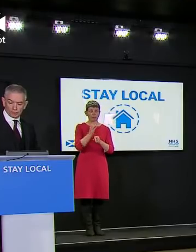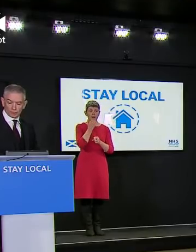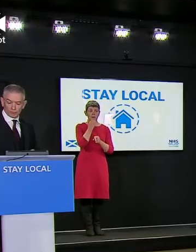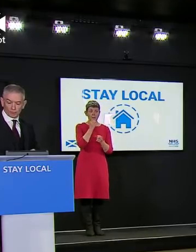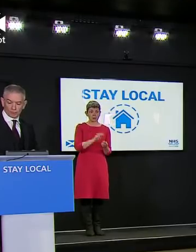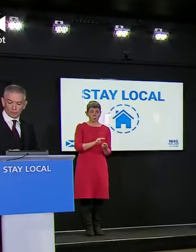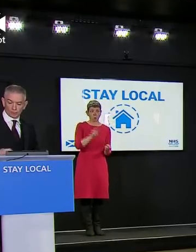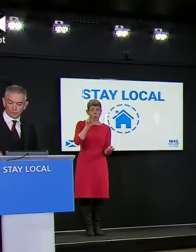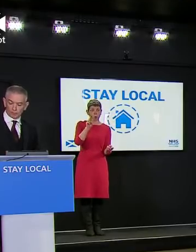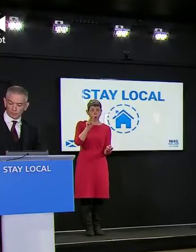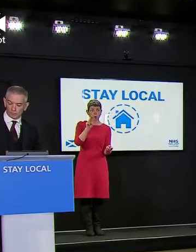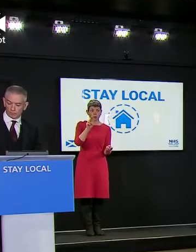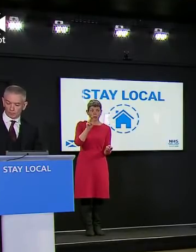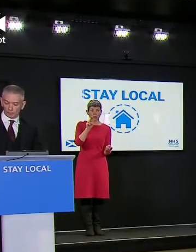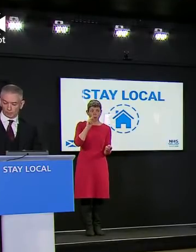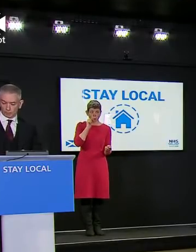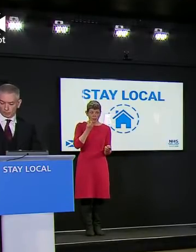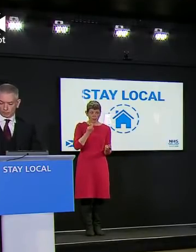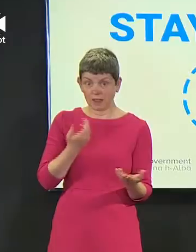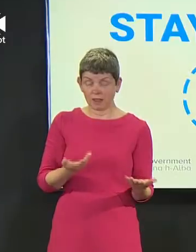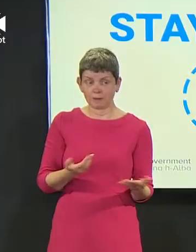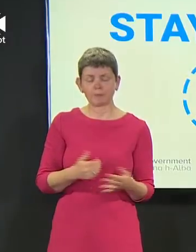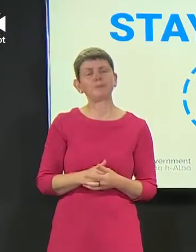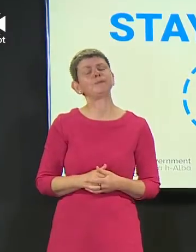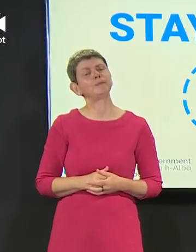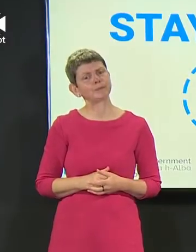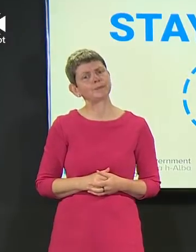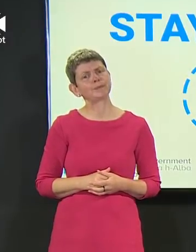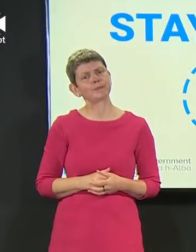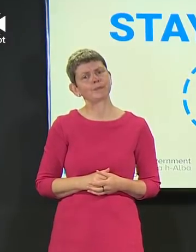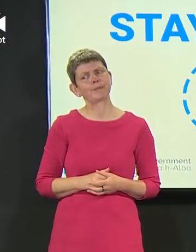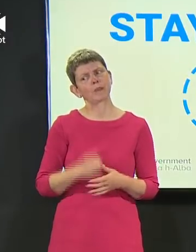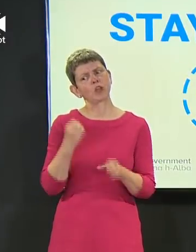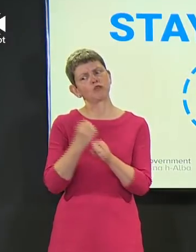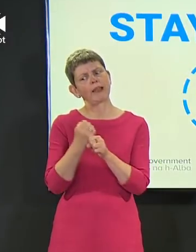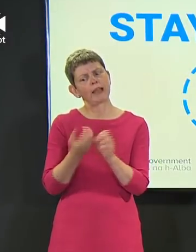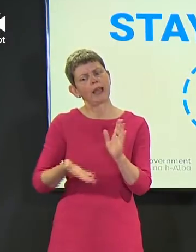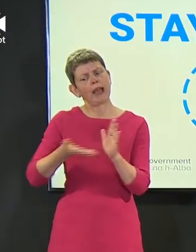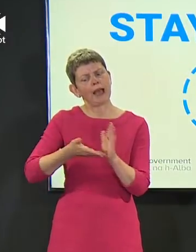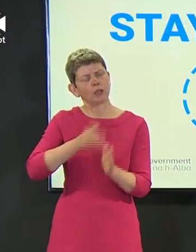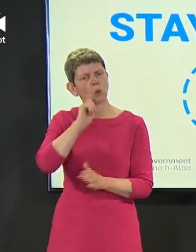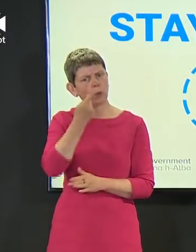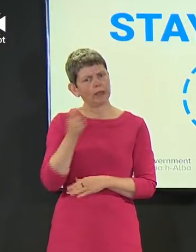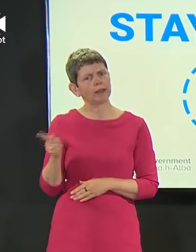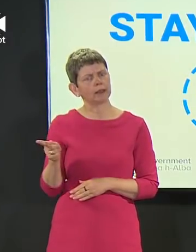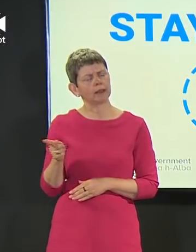unvaccinated population so I'll ask to say a word about this let me just be very clear as i